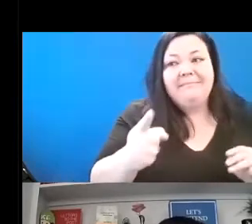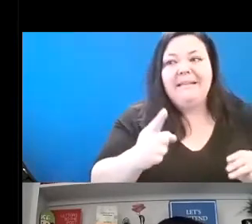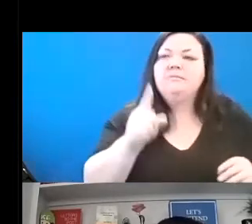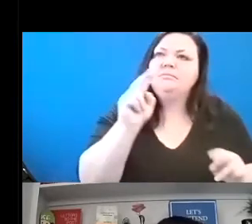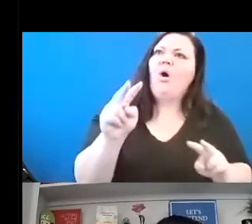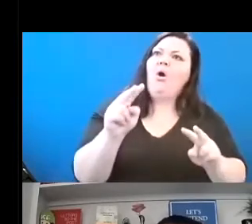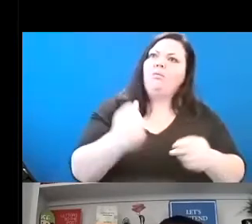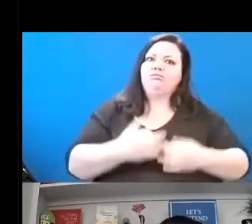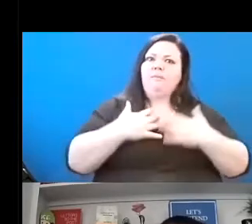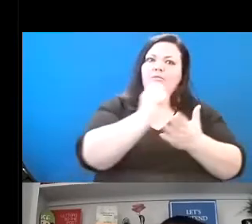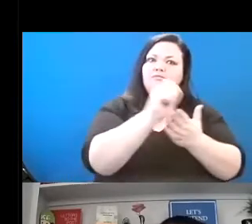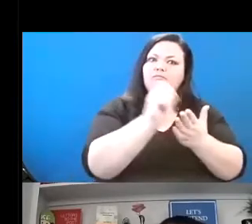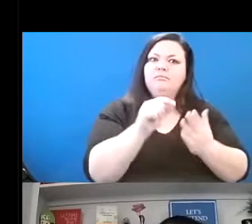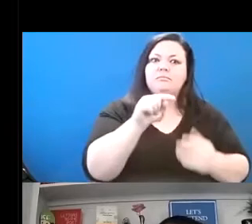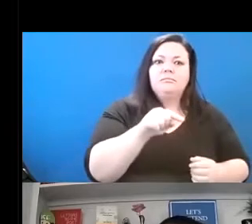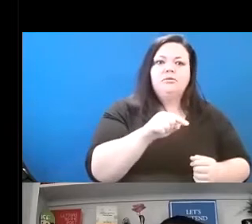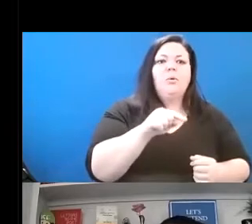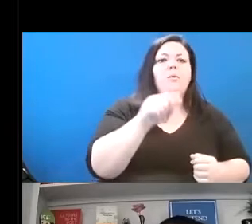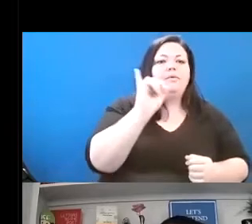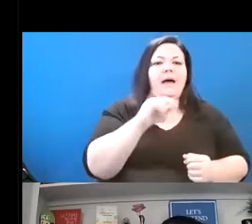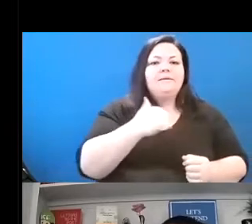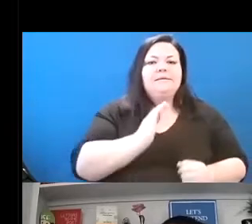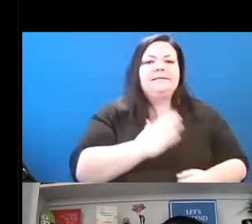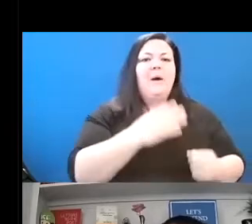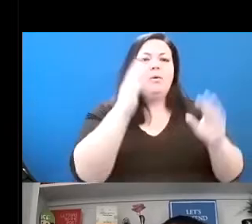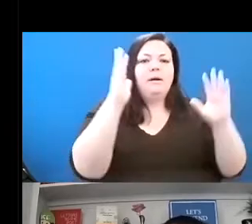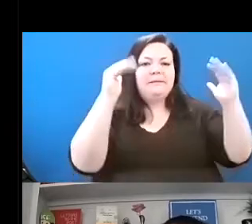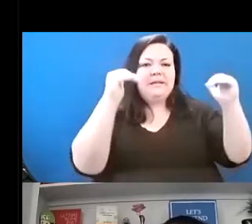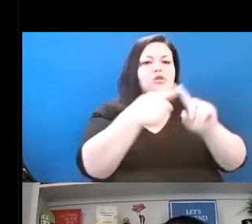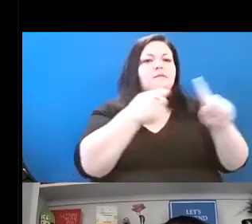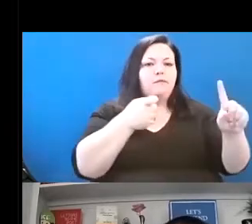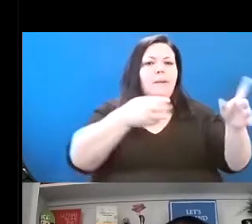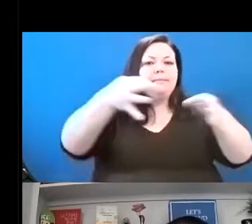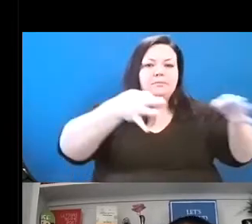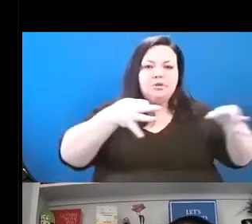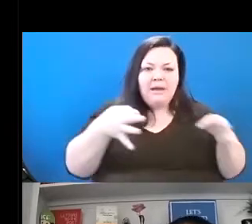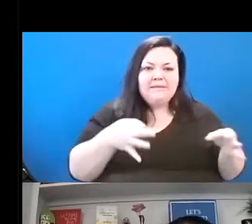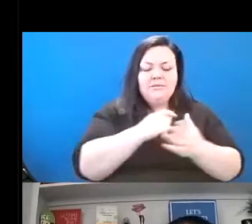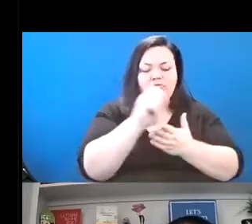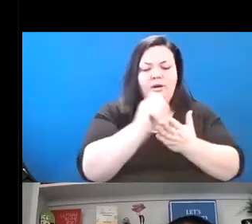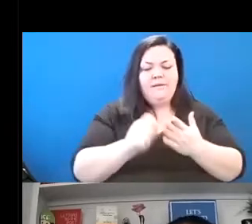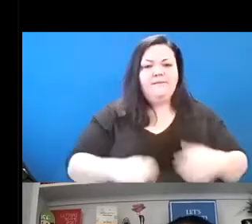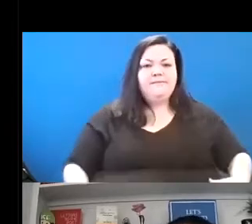so this is kind of what we expect from exprastic writing let's see